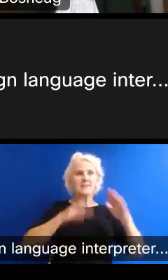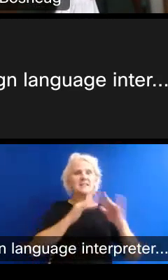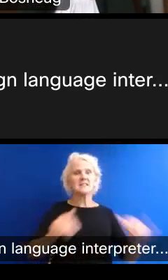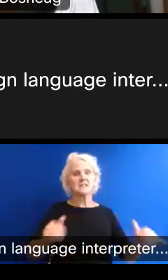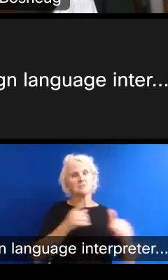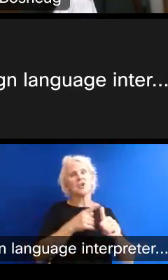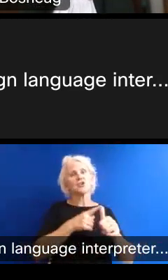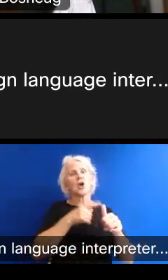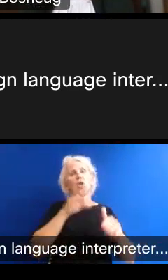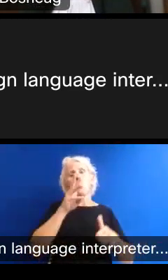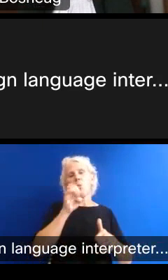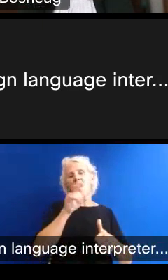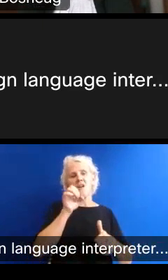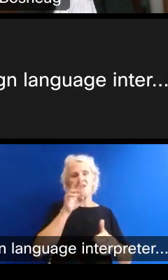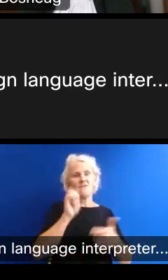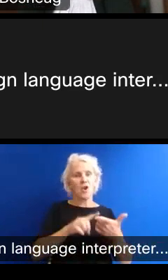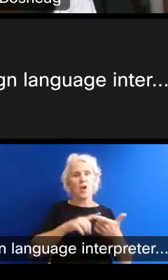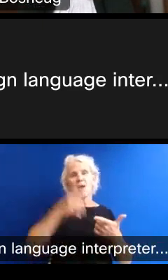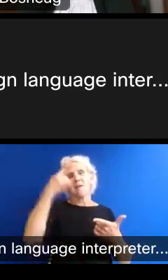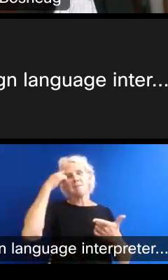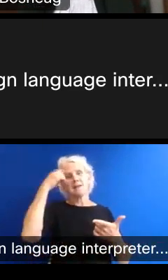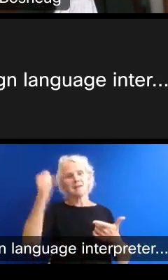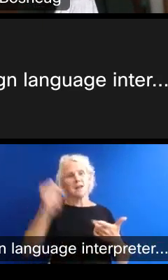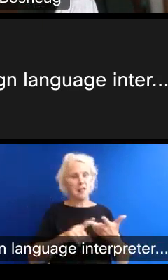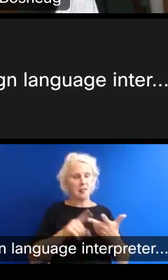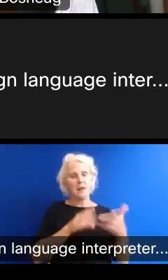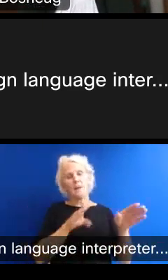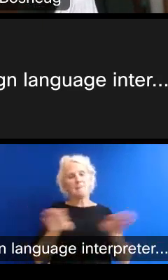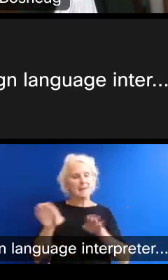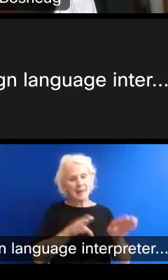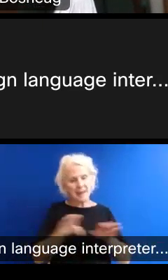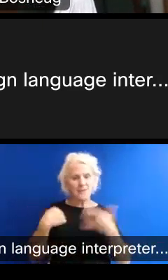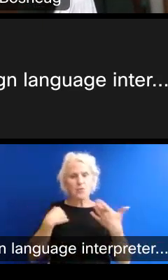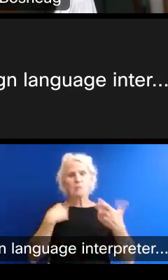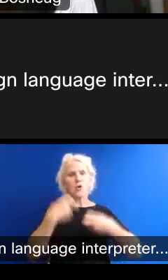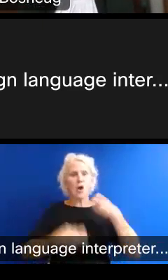they experience or have behavioral challenges such as physical aggression or elopement,